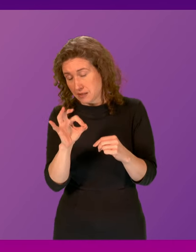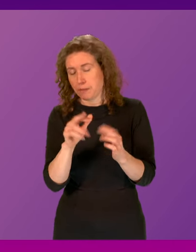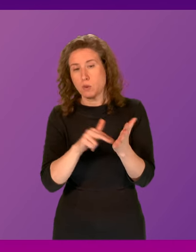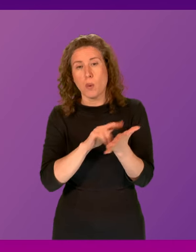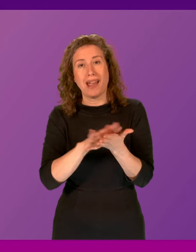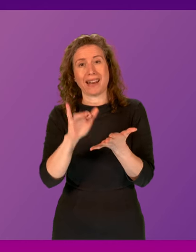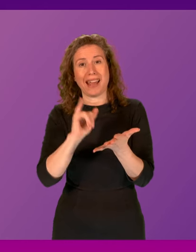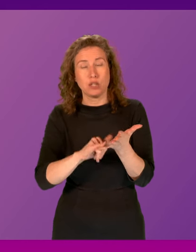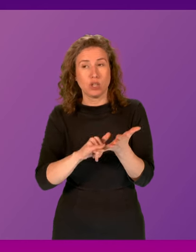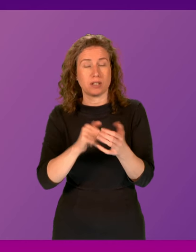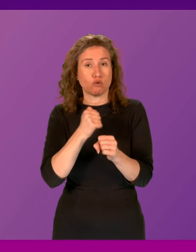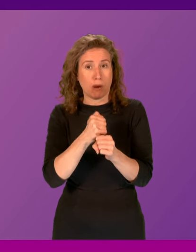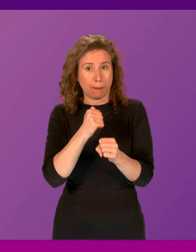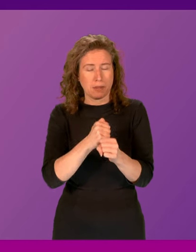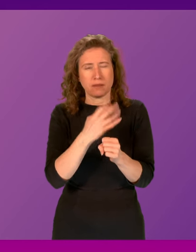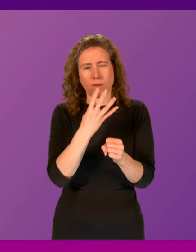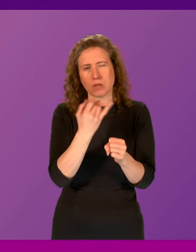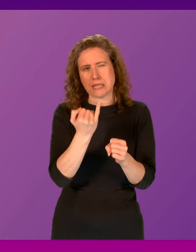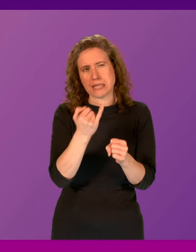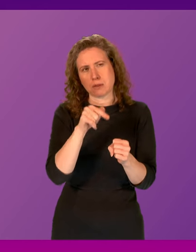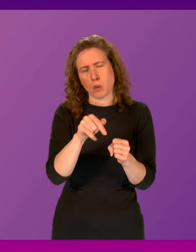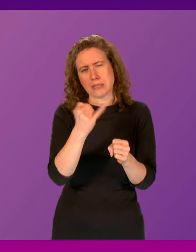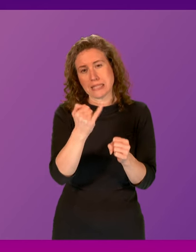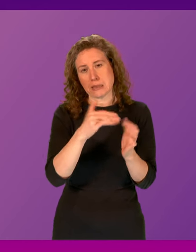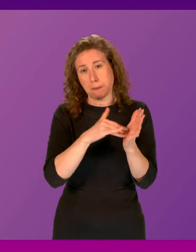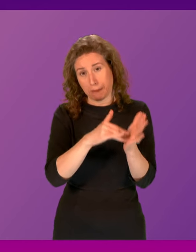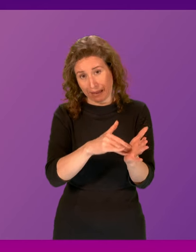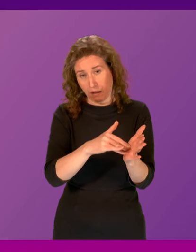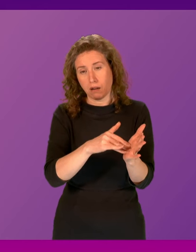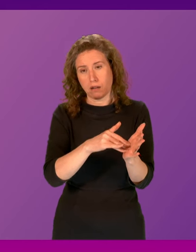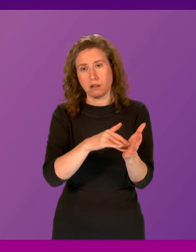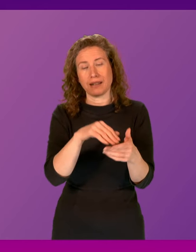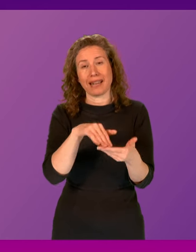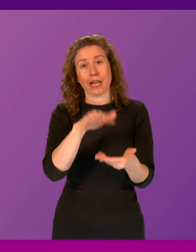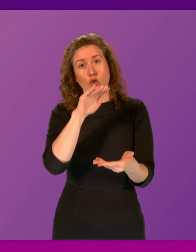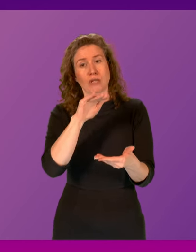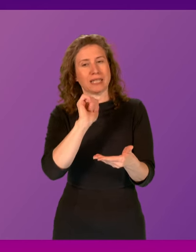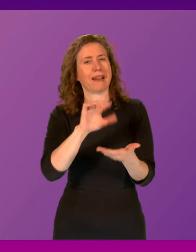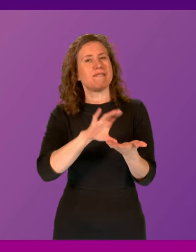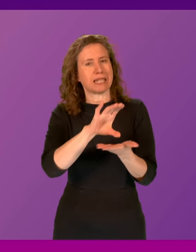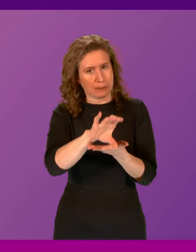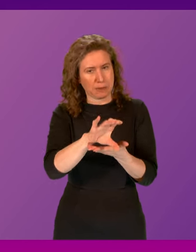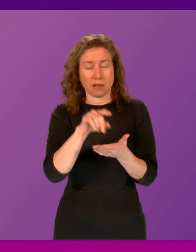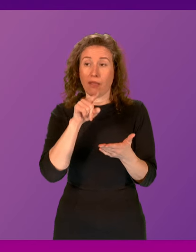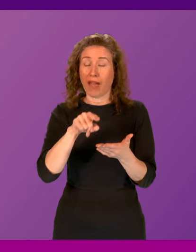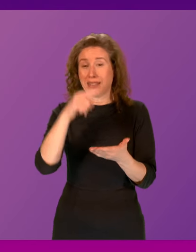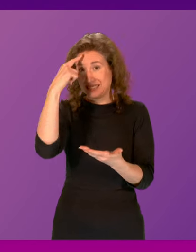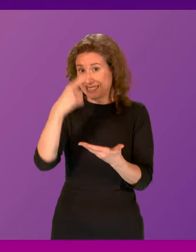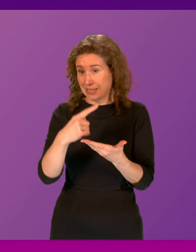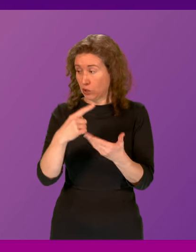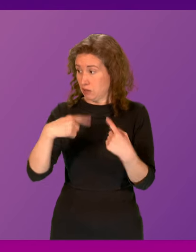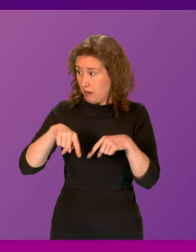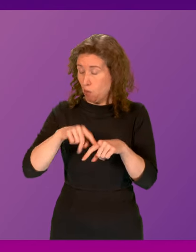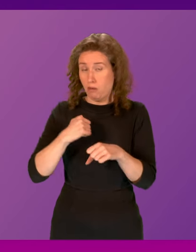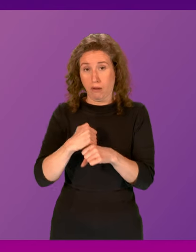have a £46.6 million increase in investment. That is a decision that this Government has been proud